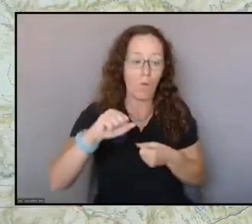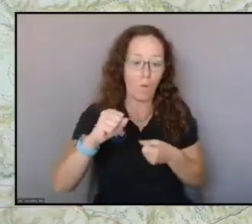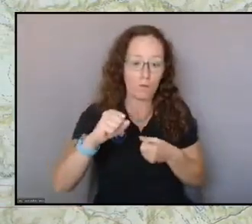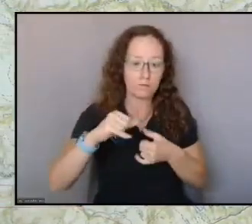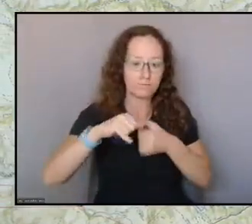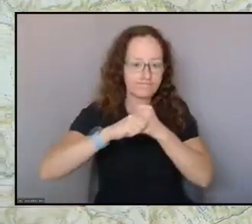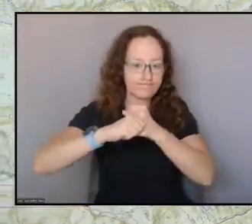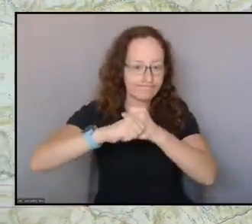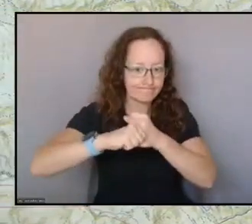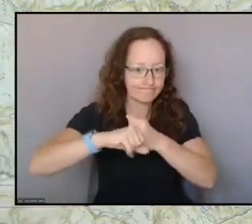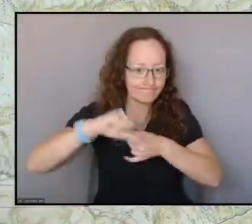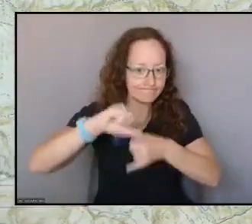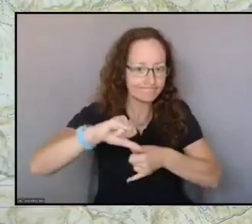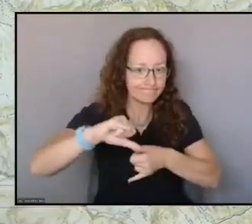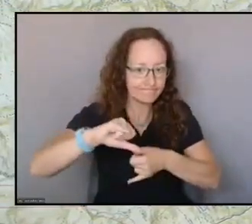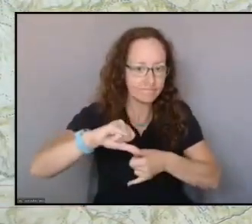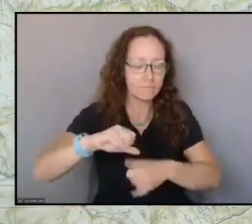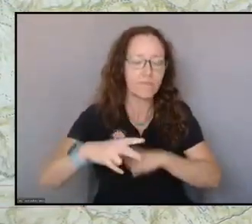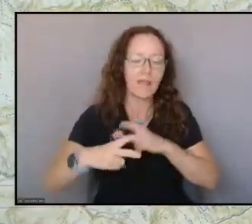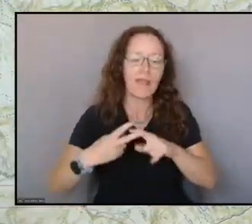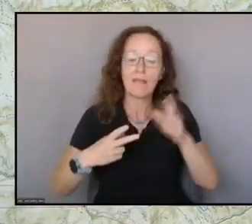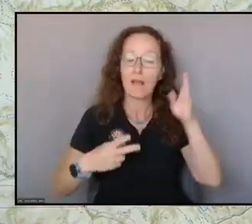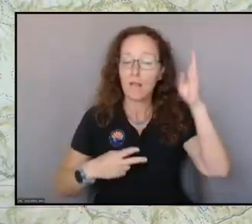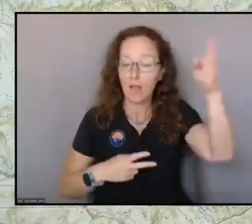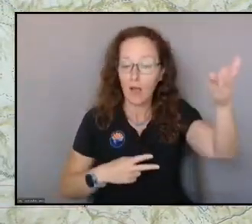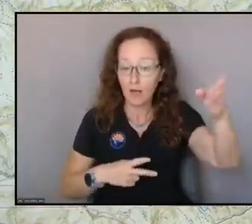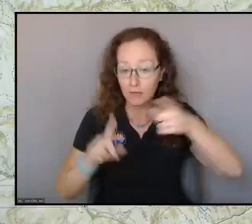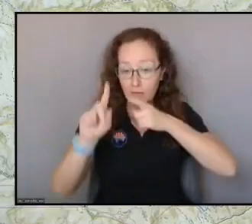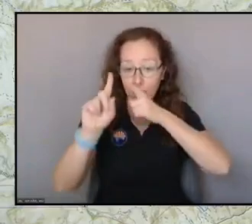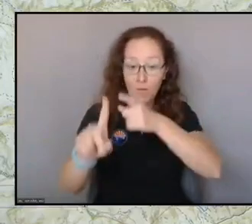SECURE THIS FIRE HERE AND SECURE ANY MOVEMENT AND